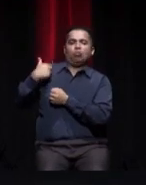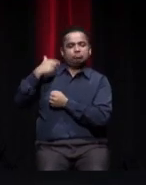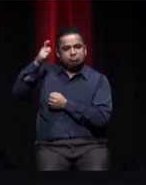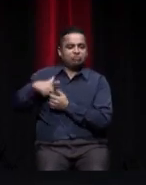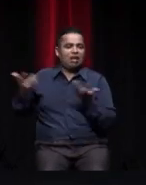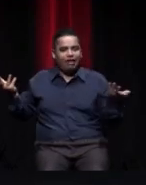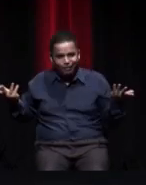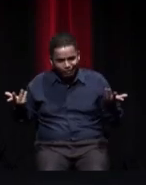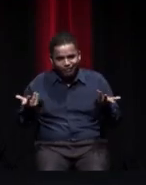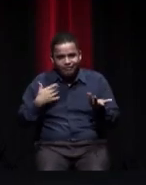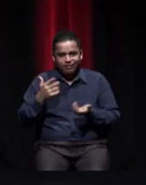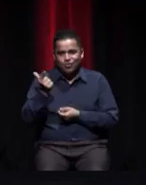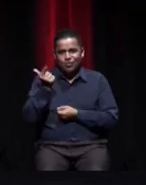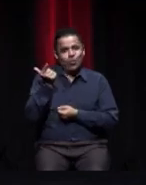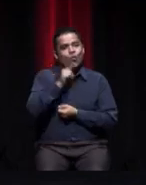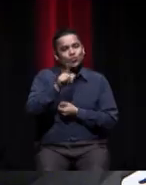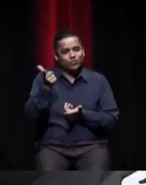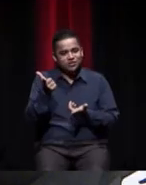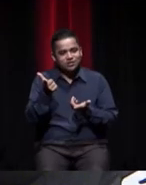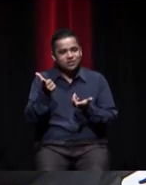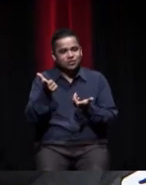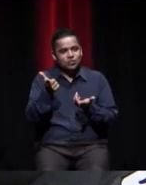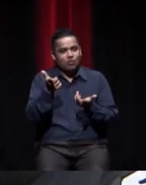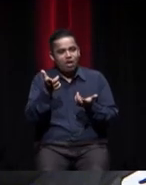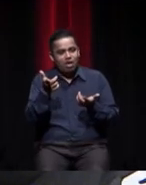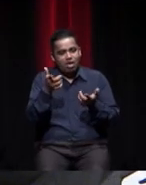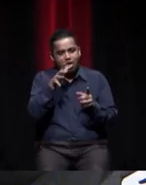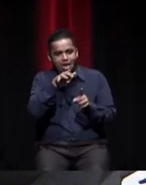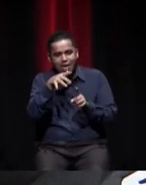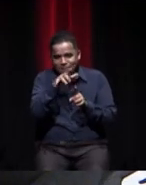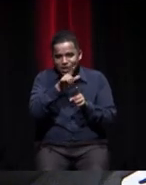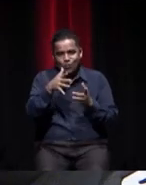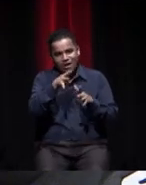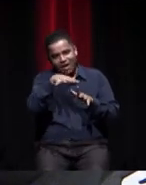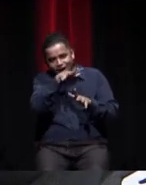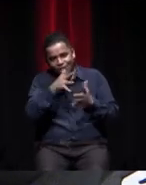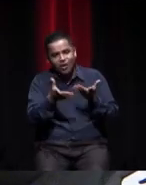I can manipulate the landscape I want for myself.